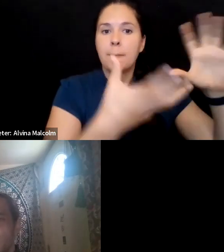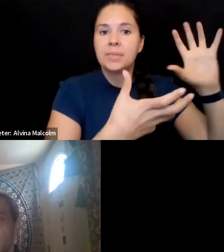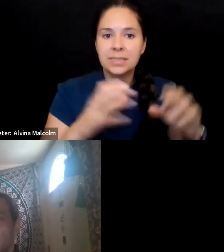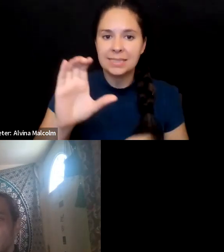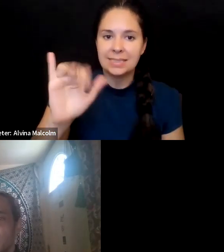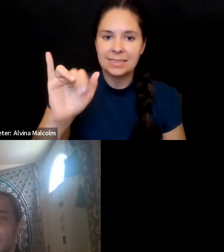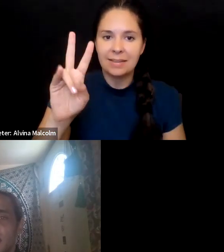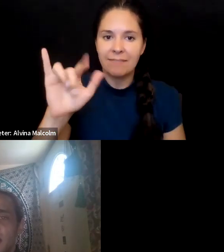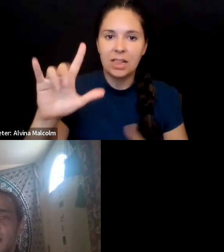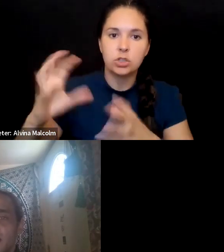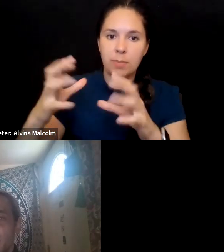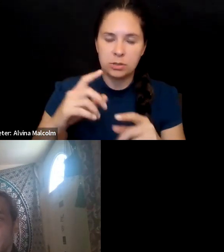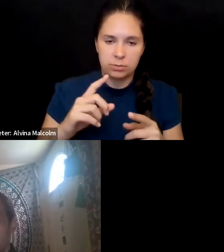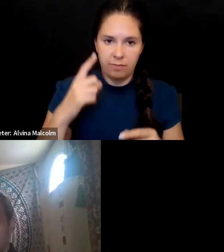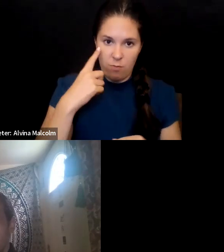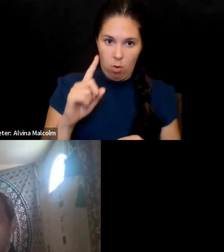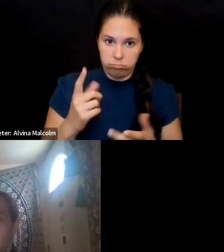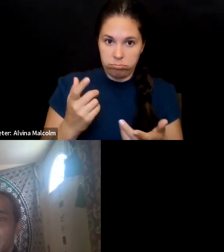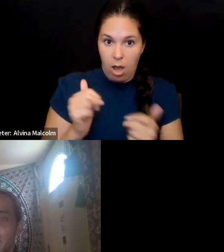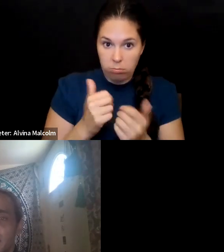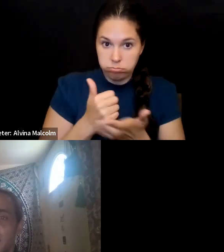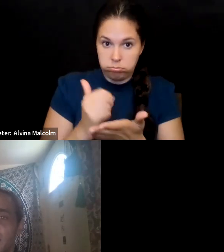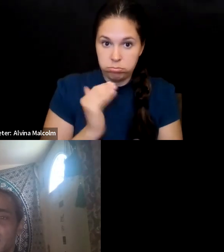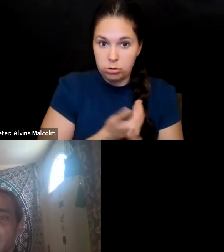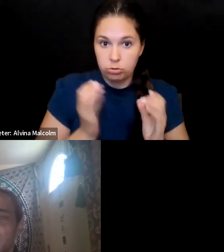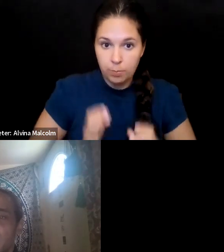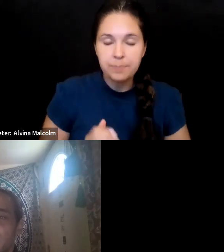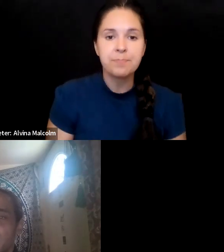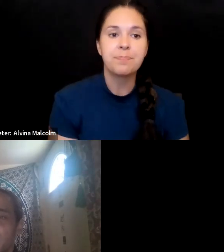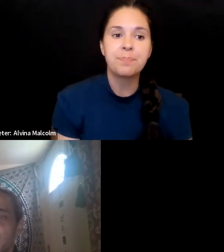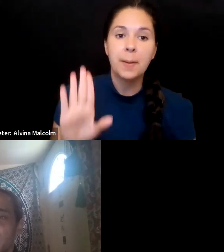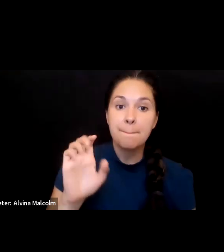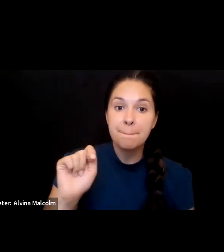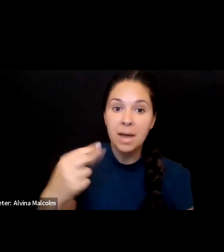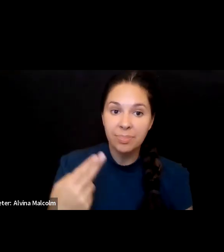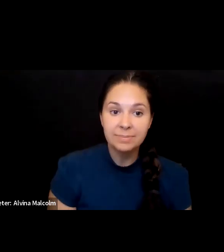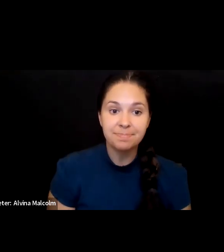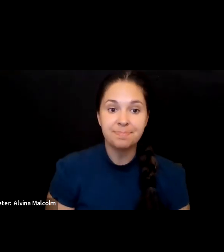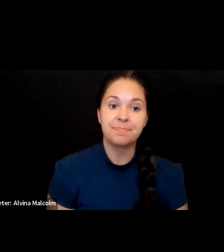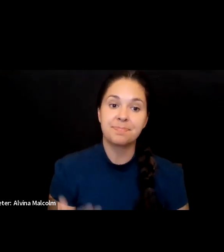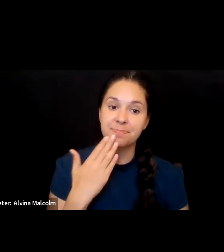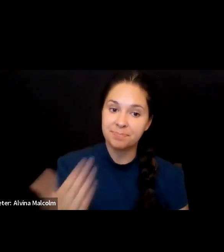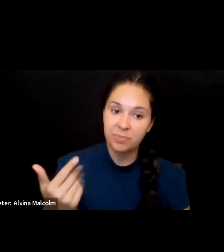get the personal assistance and essential needs during those moments to